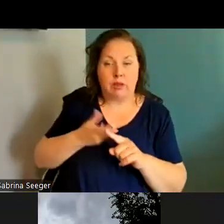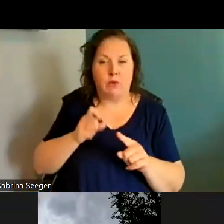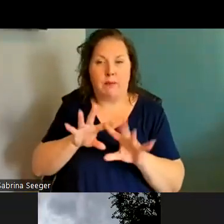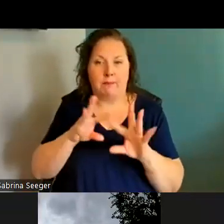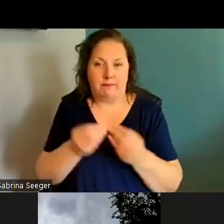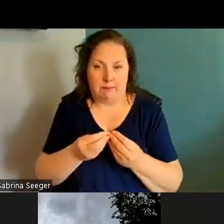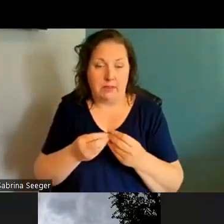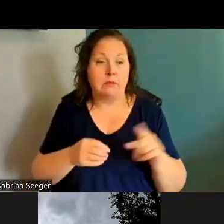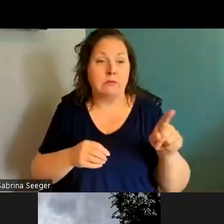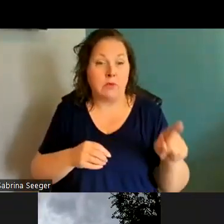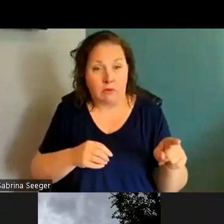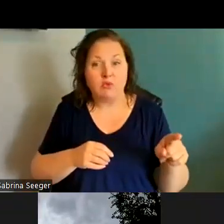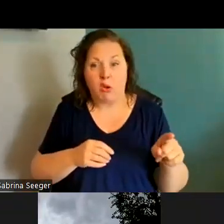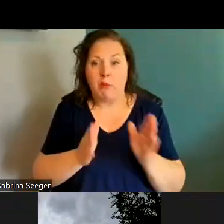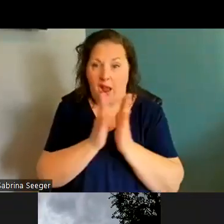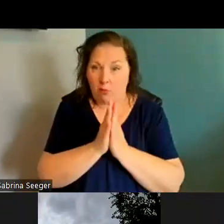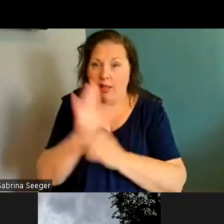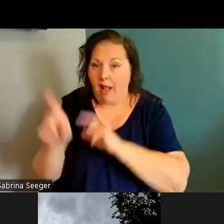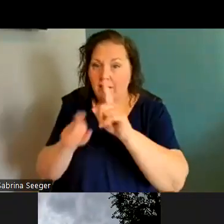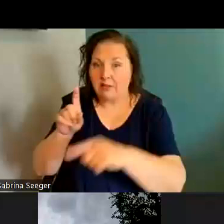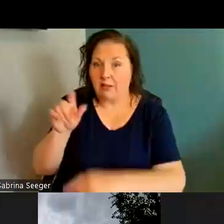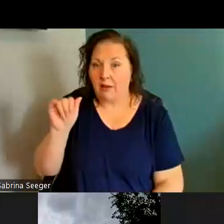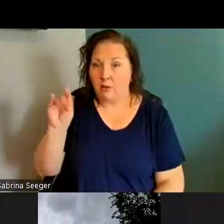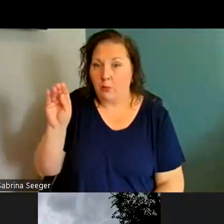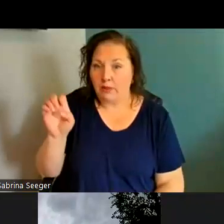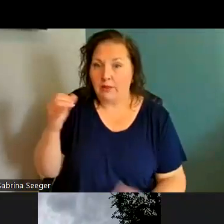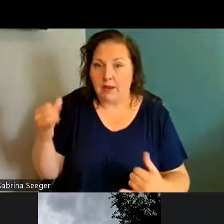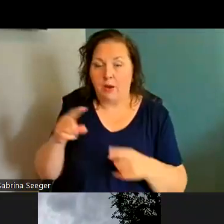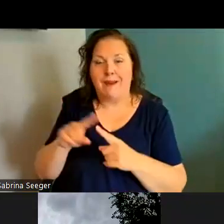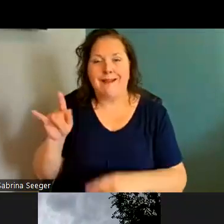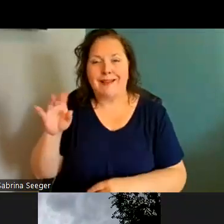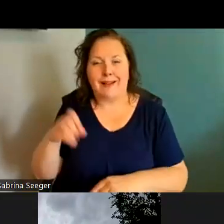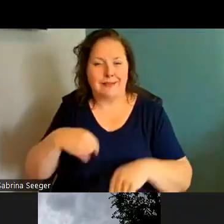will go ahead and ask those questions and Cassie will provide the answers.